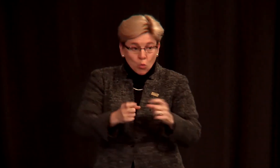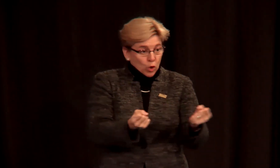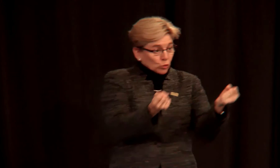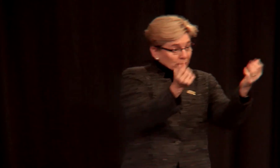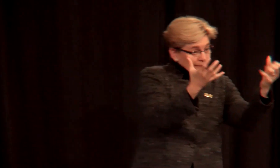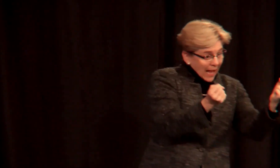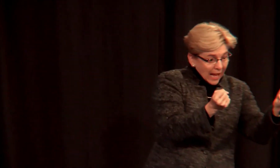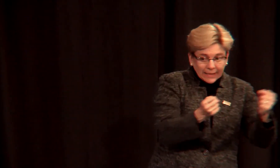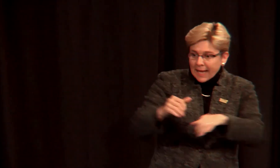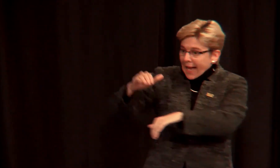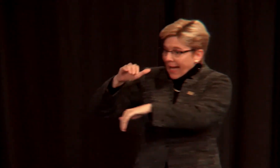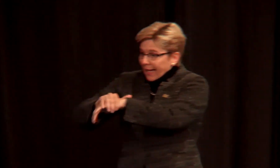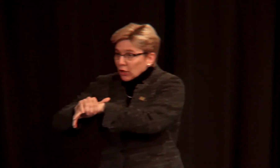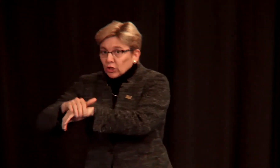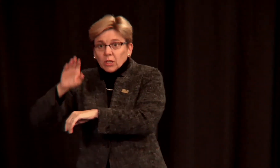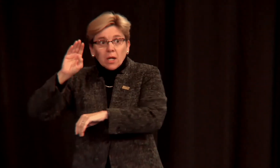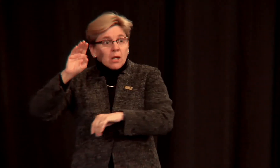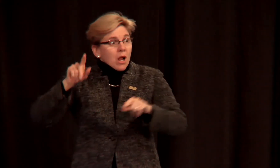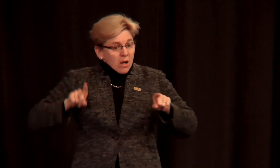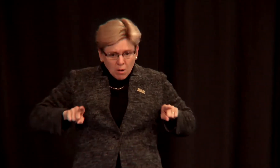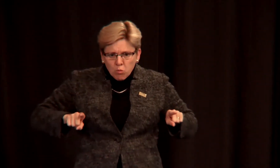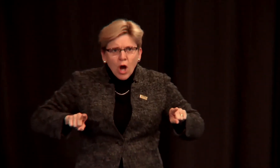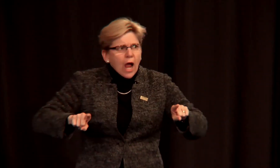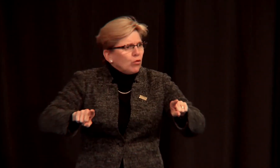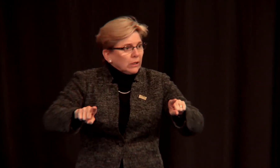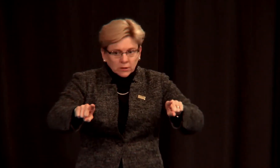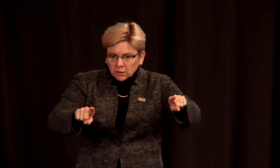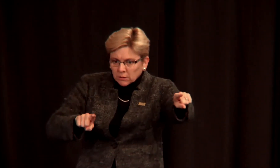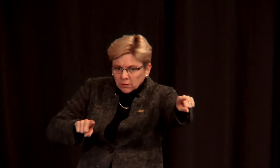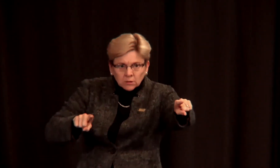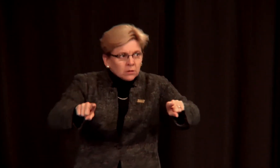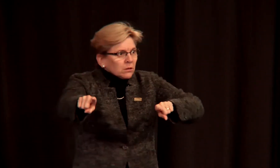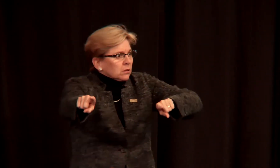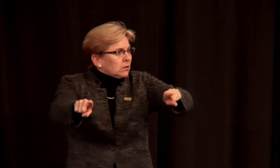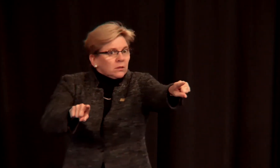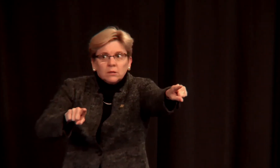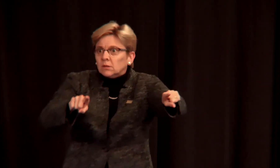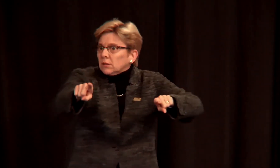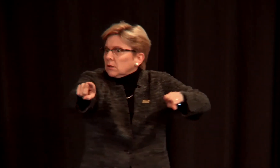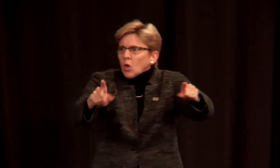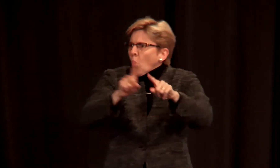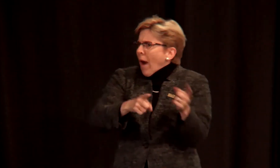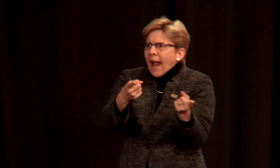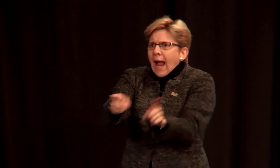that process of learning ASL in English and how do those developments track over time.